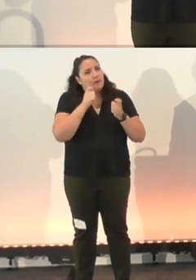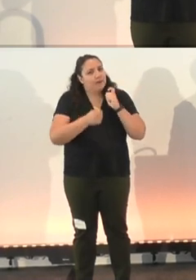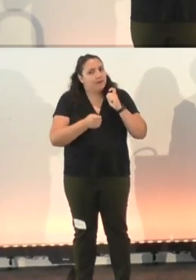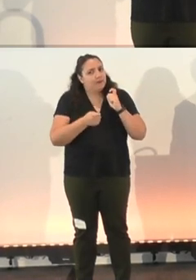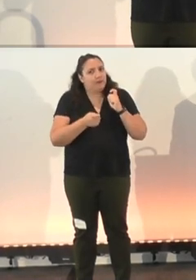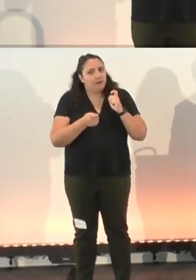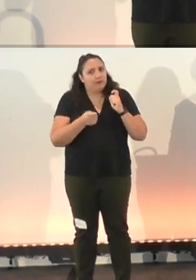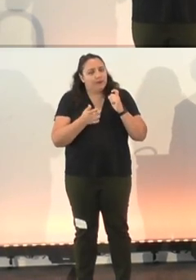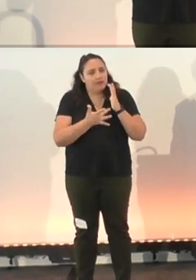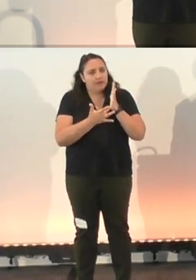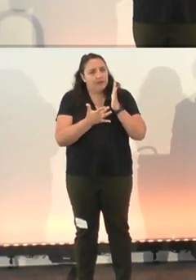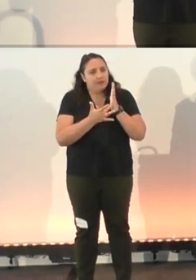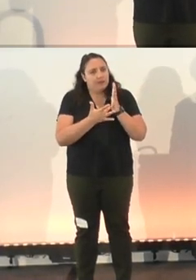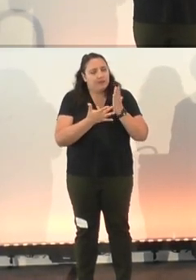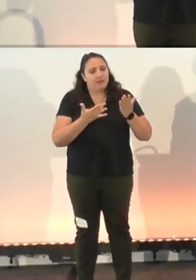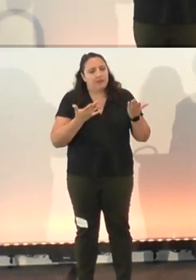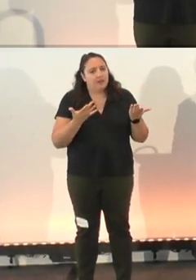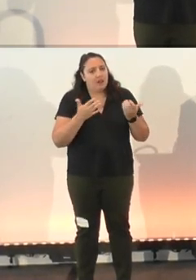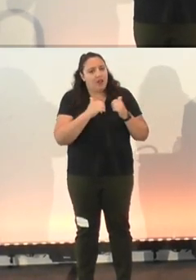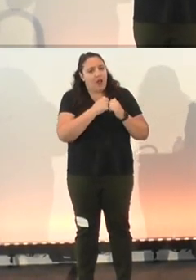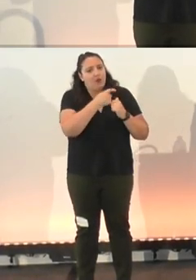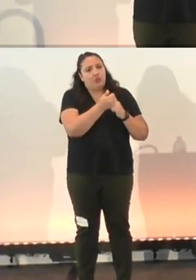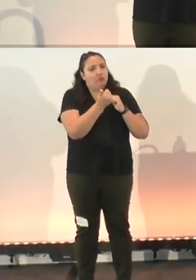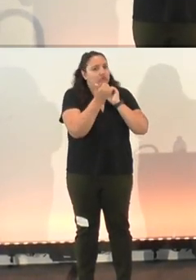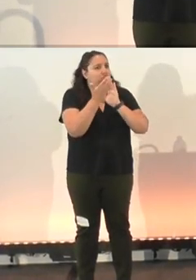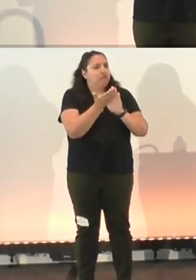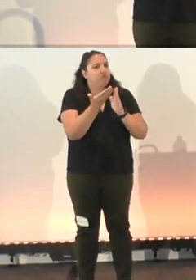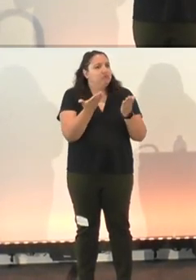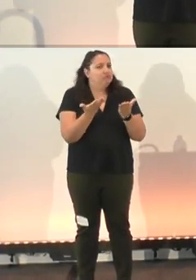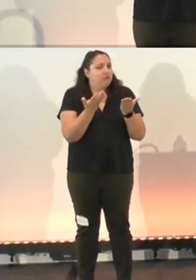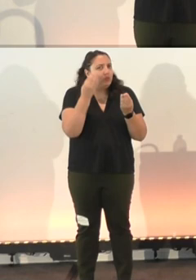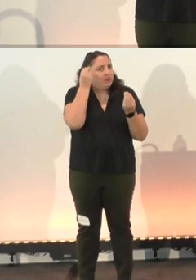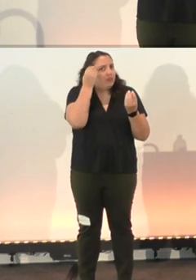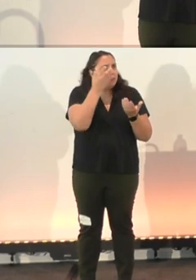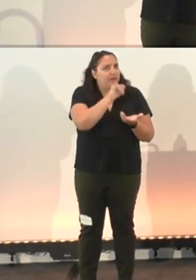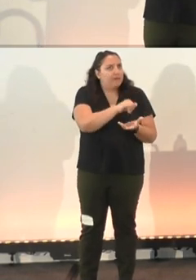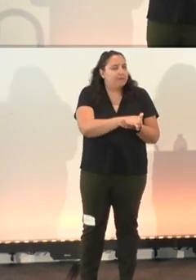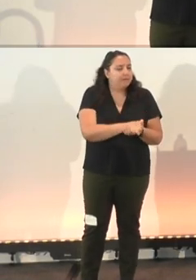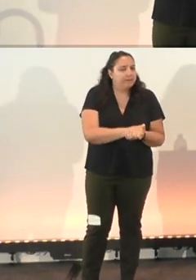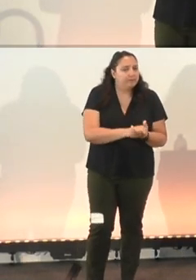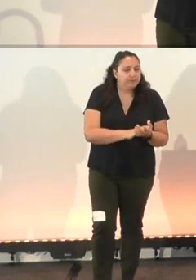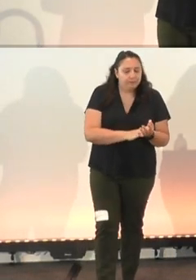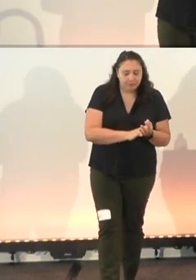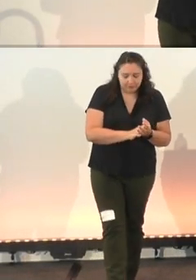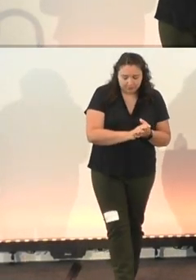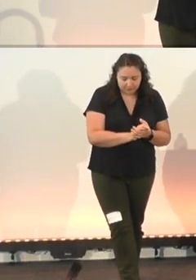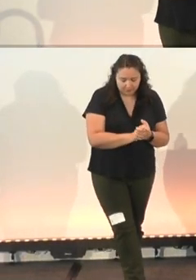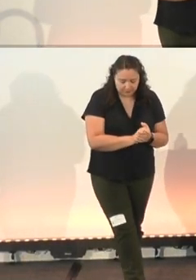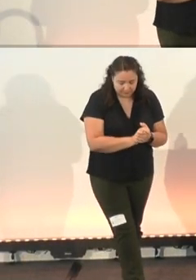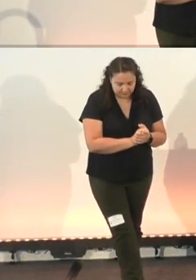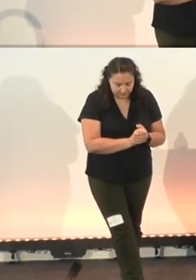how do you deal with that or think about that? Christine: It's a good question and I think it